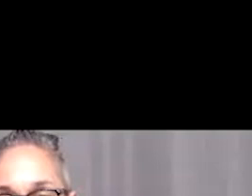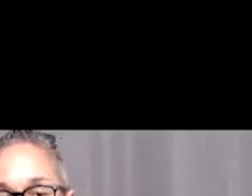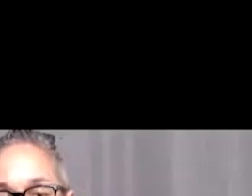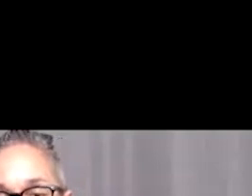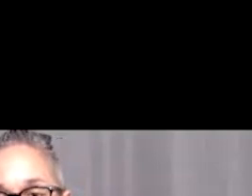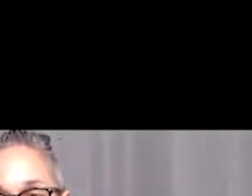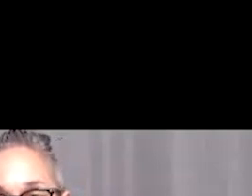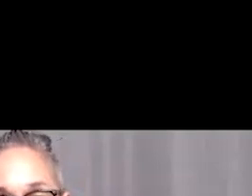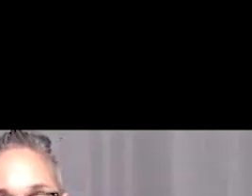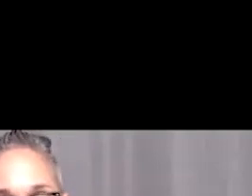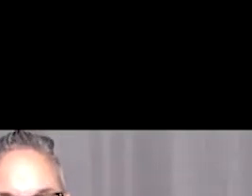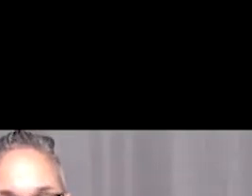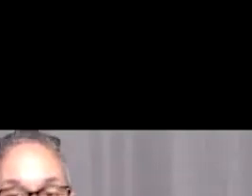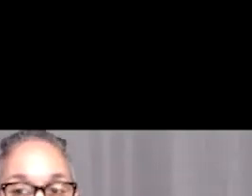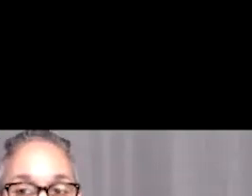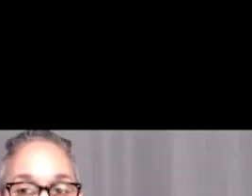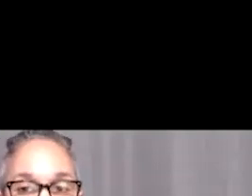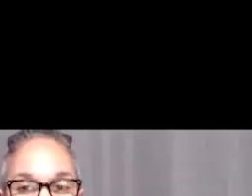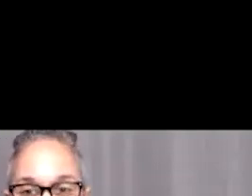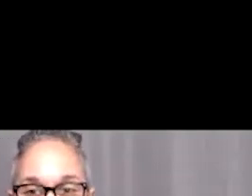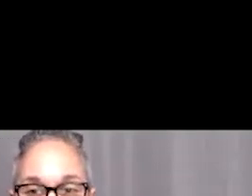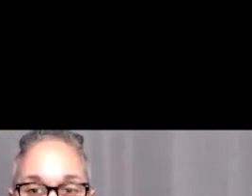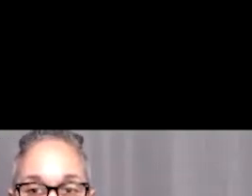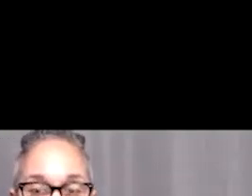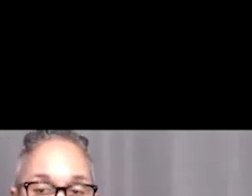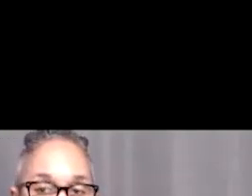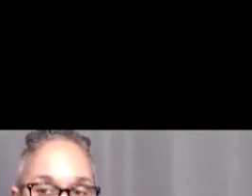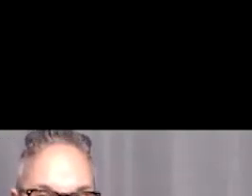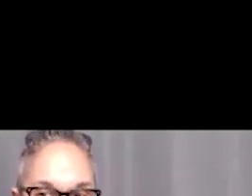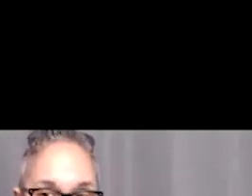you need for a six week course that is two credits?